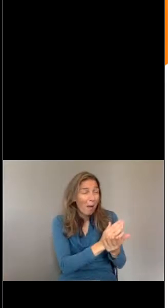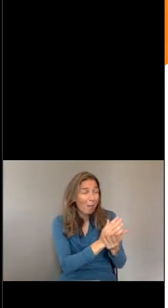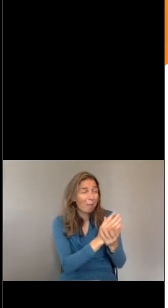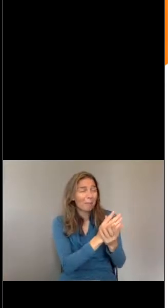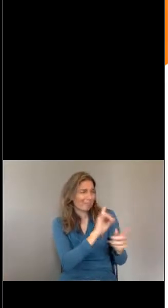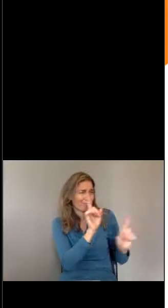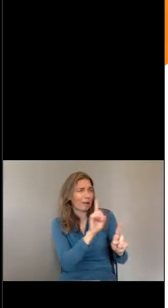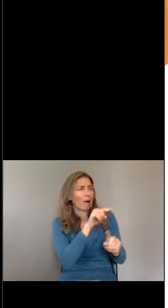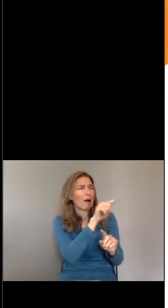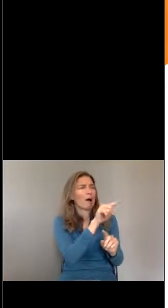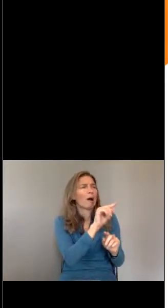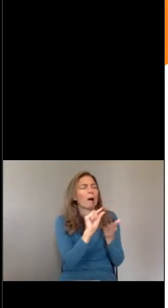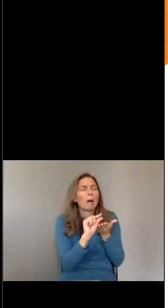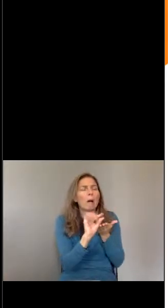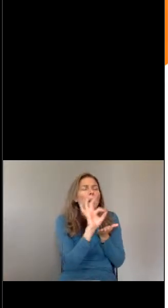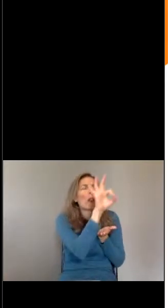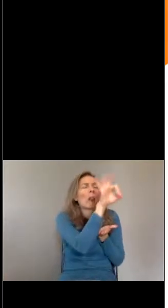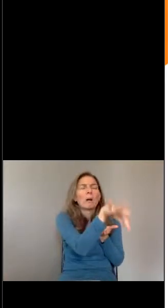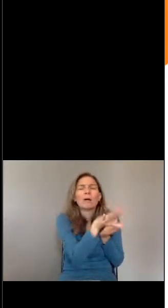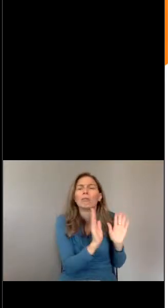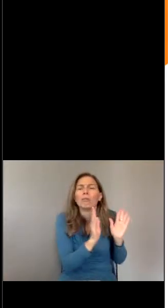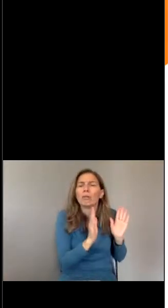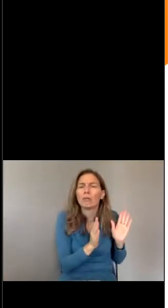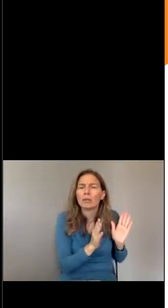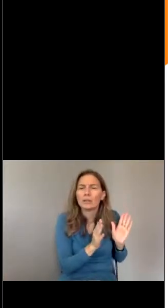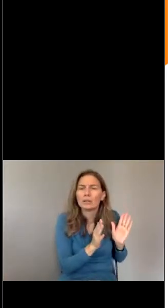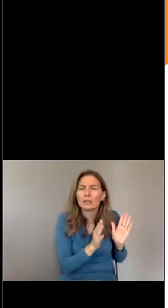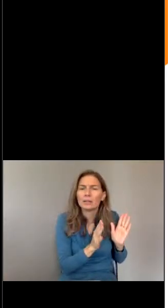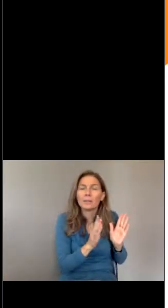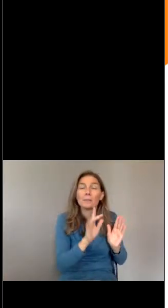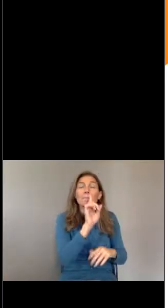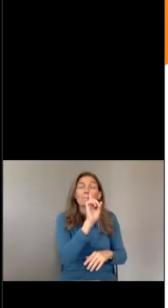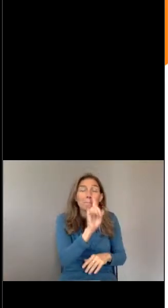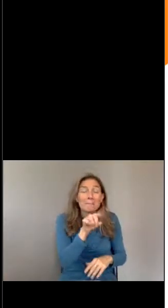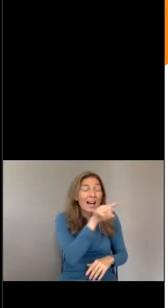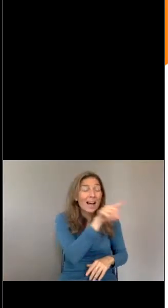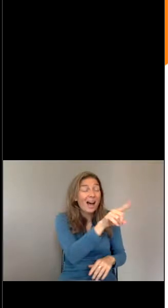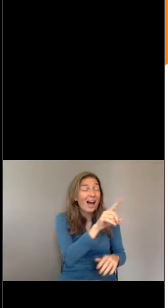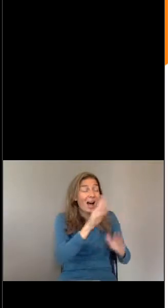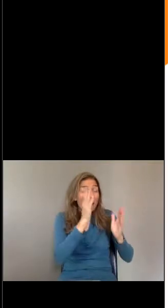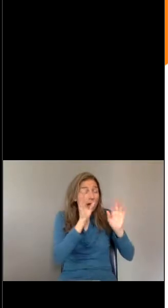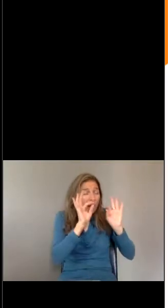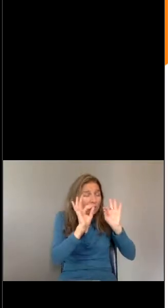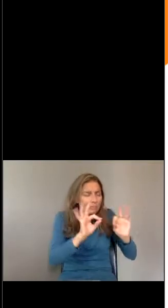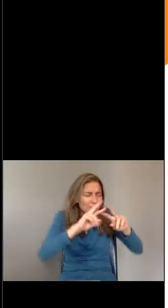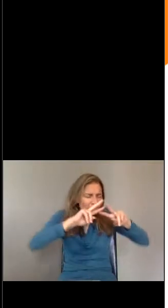So we aren't taking poverty or schemes in order to reduce poverty by benefits